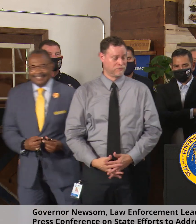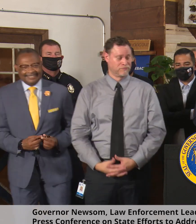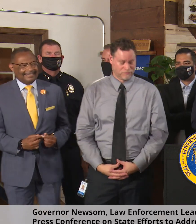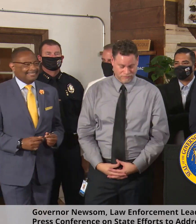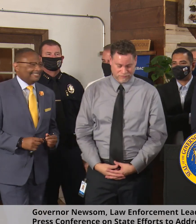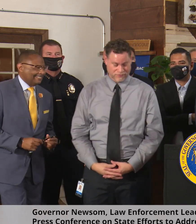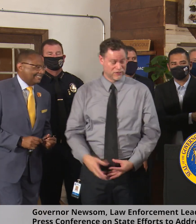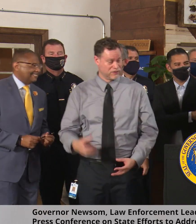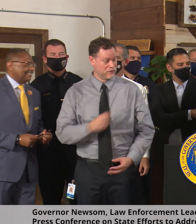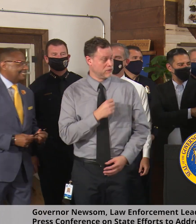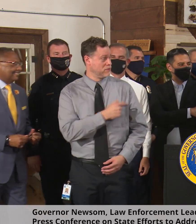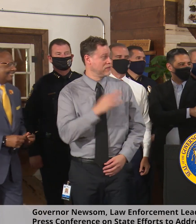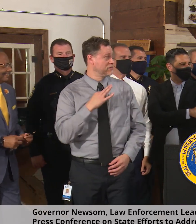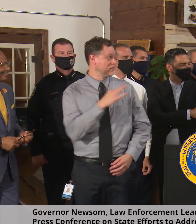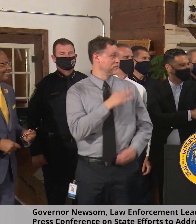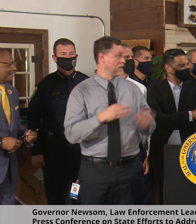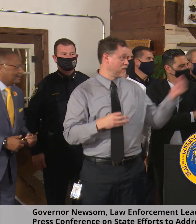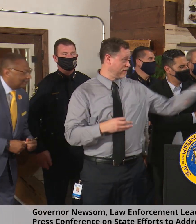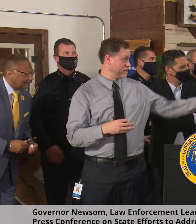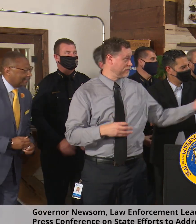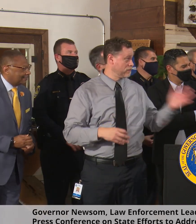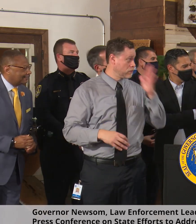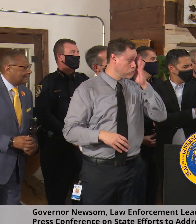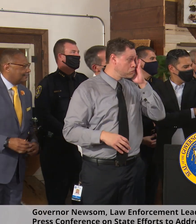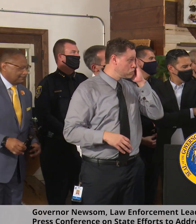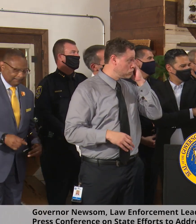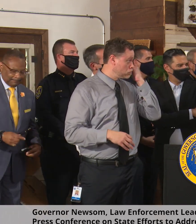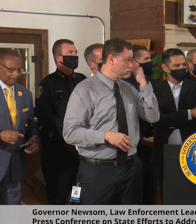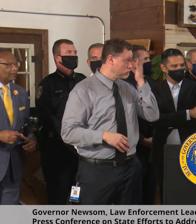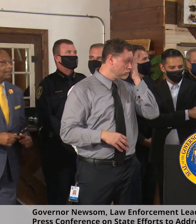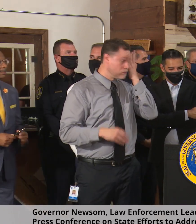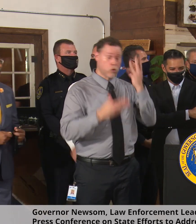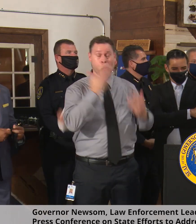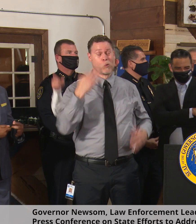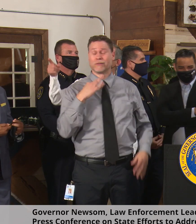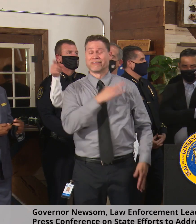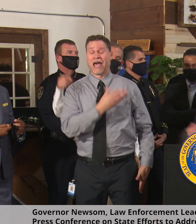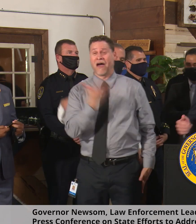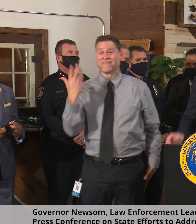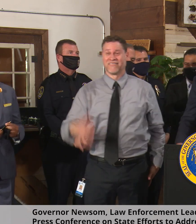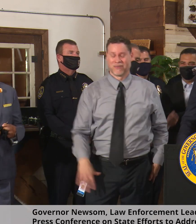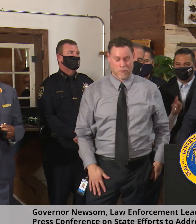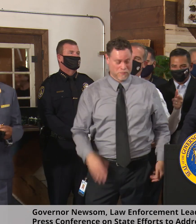my staff needs to grab this before we go. Yeah I don't have a staff so well